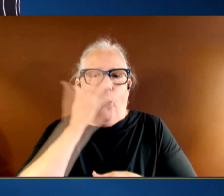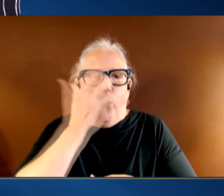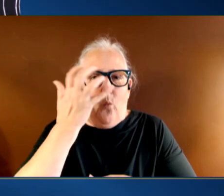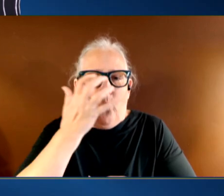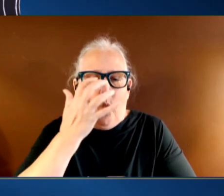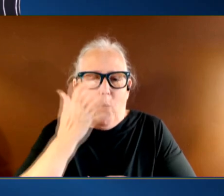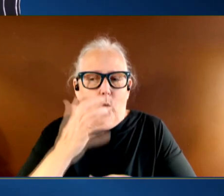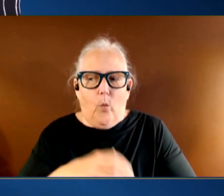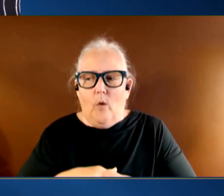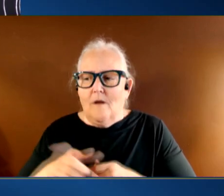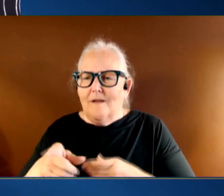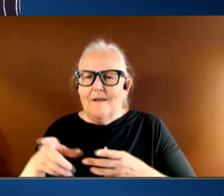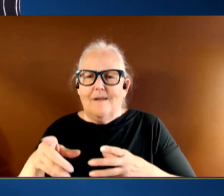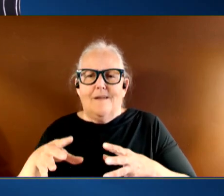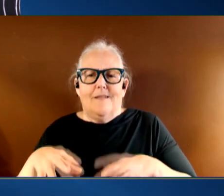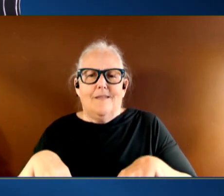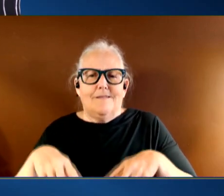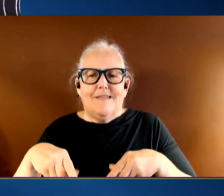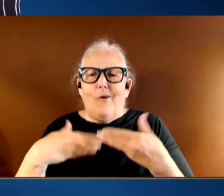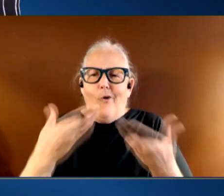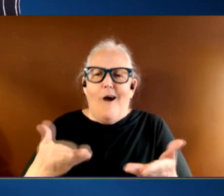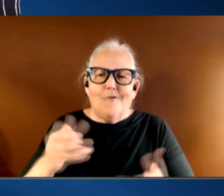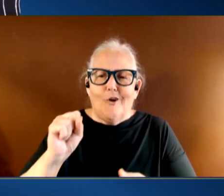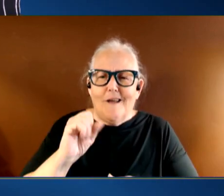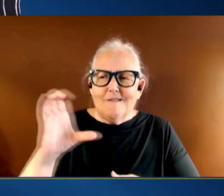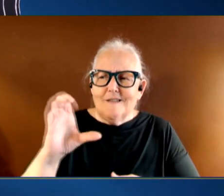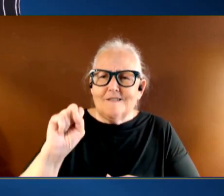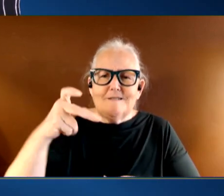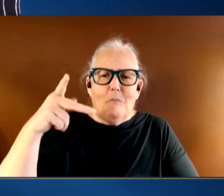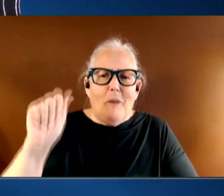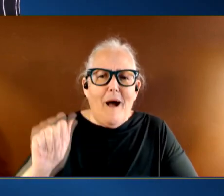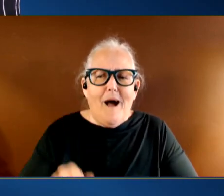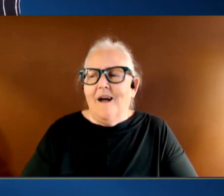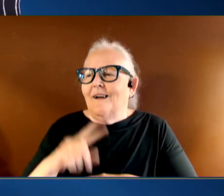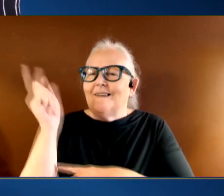cell spas. They have sickle cell day treatment centers and all that. And I was like, you know,